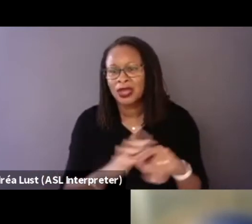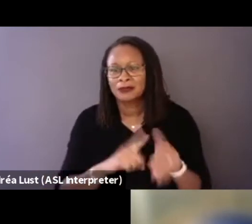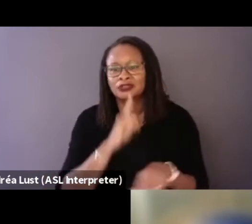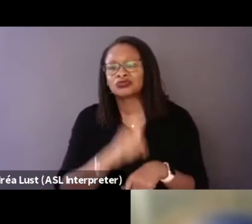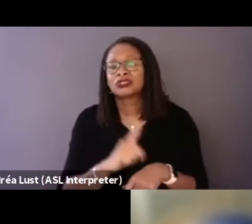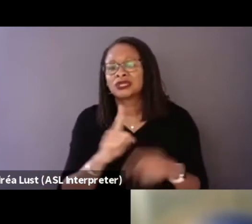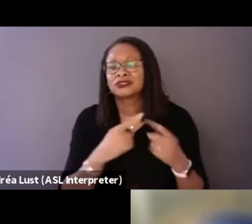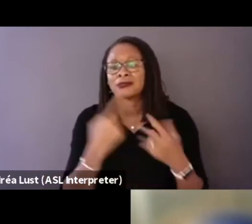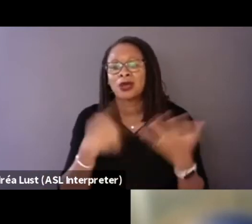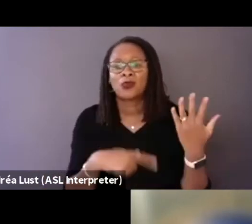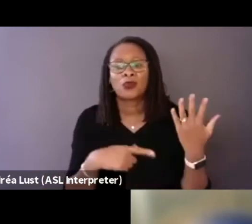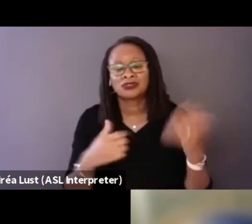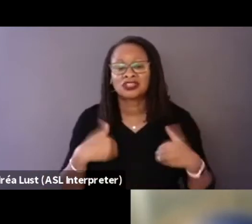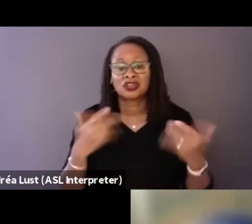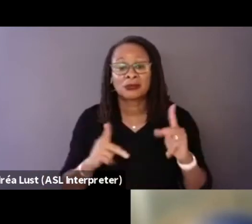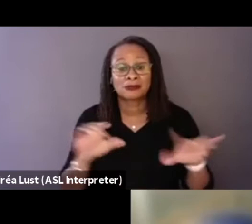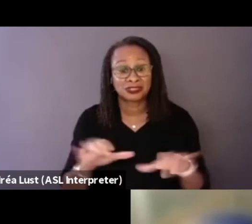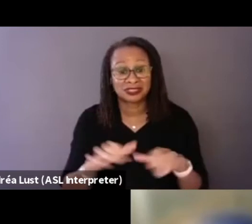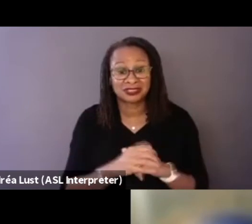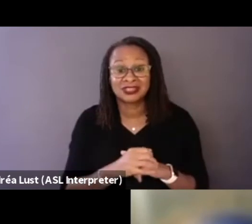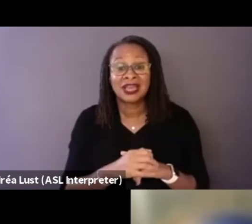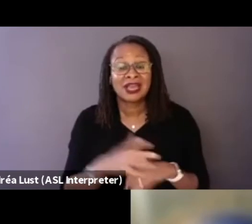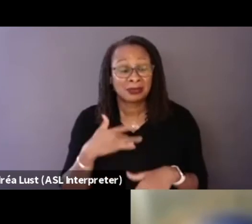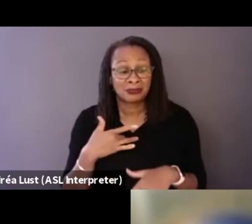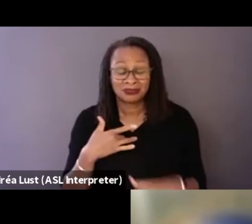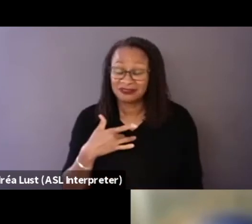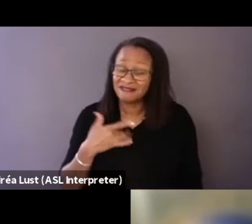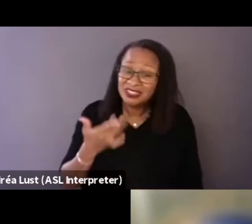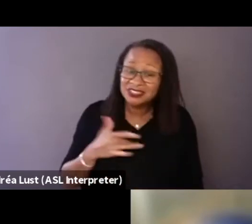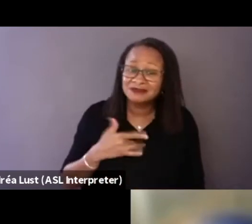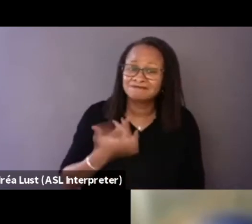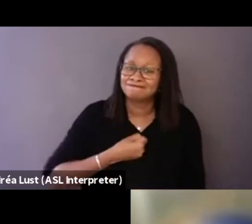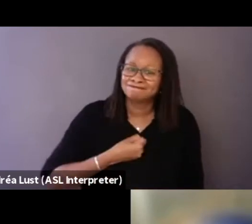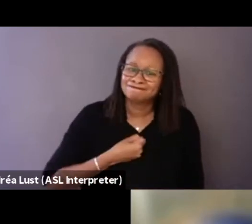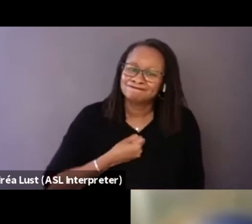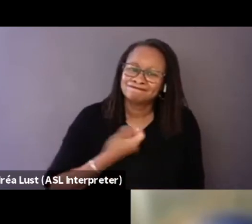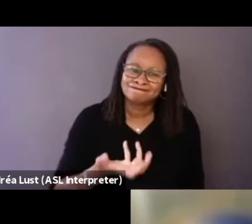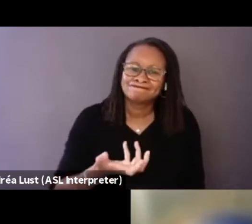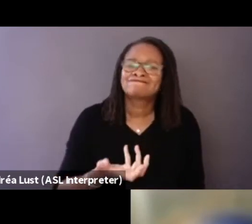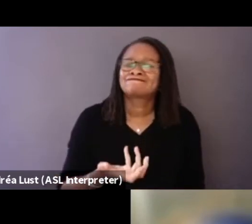what these young people did. And I think people just feel emotionally, that, deeply. And I think that's been reflected